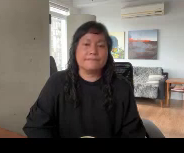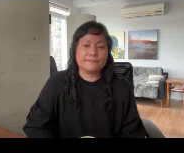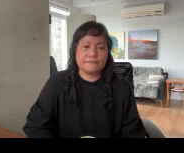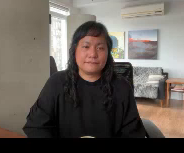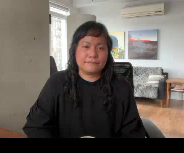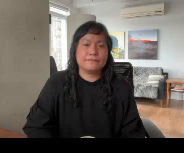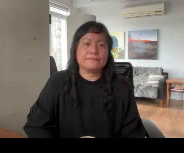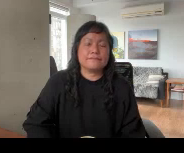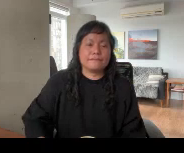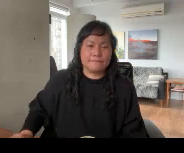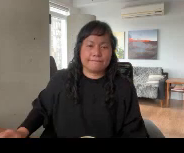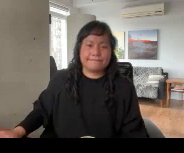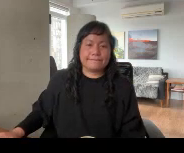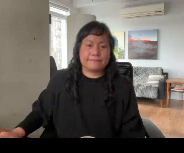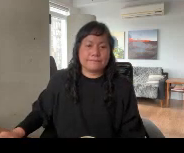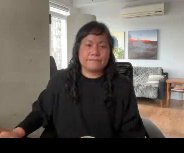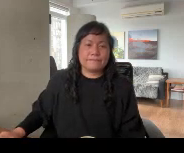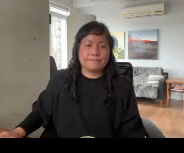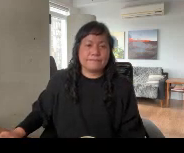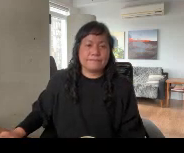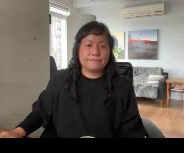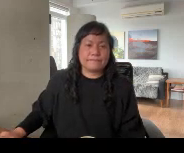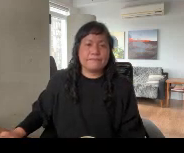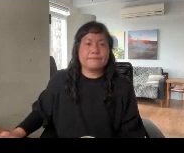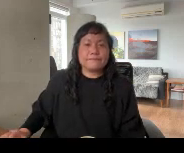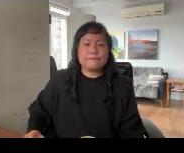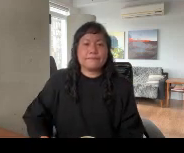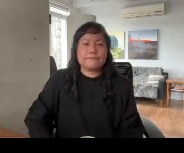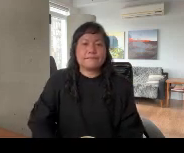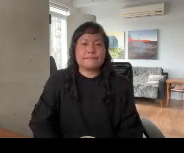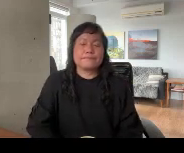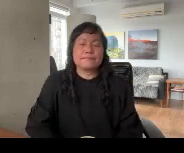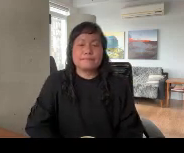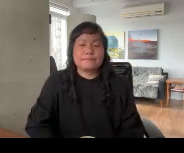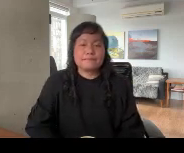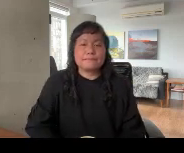opportunities and a sense of belonging from within our community. We have the McGill Action Plan to